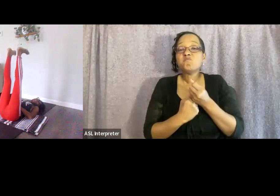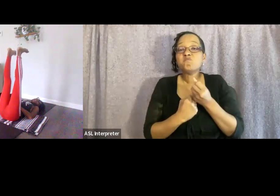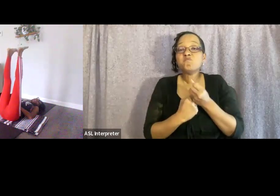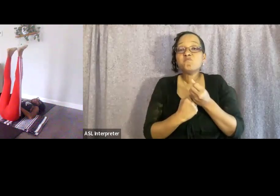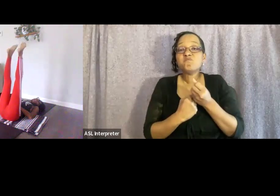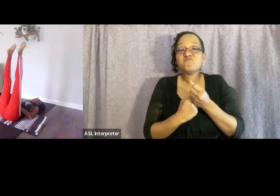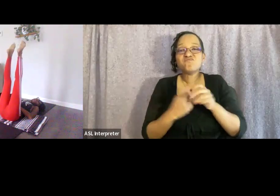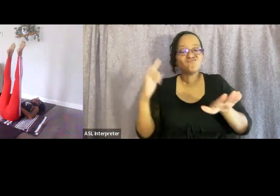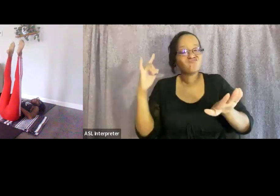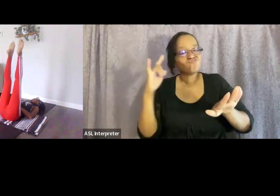So let's take another moment.